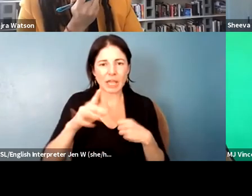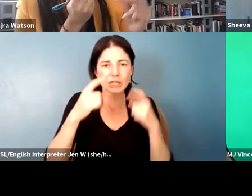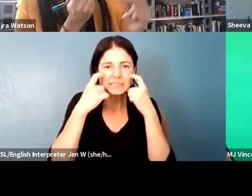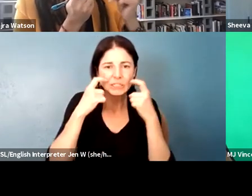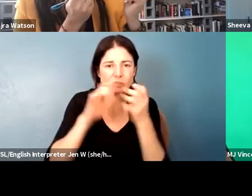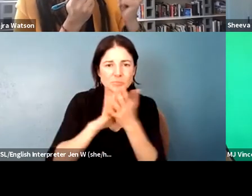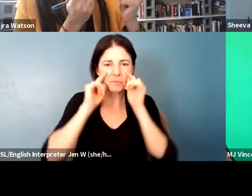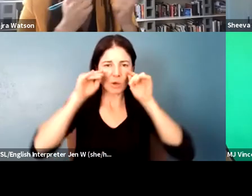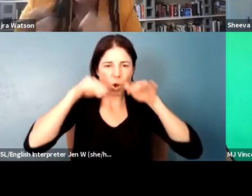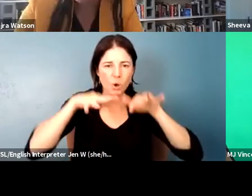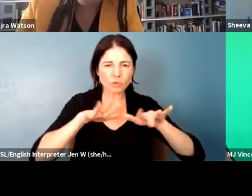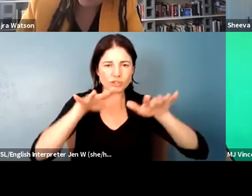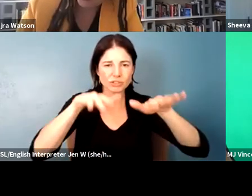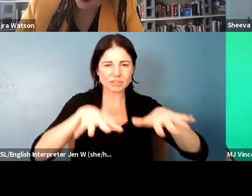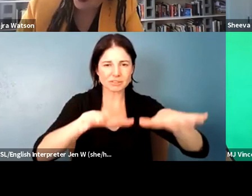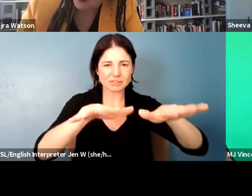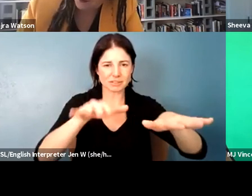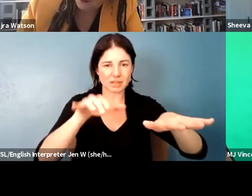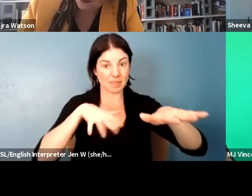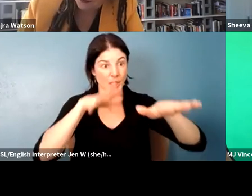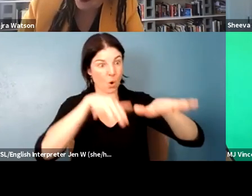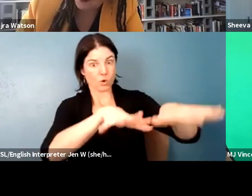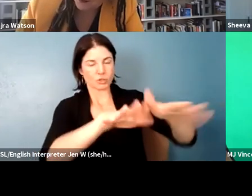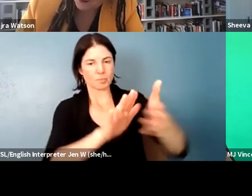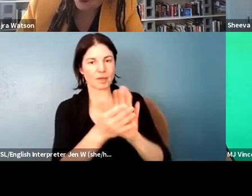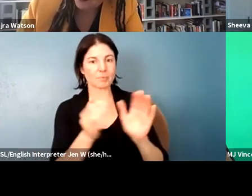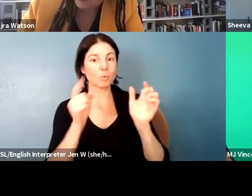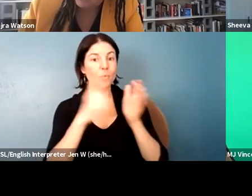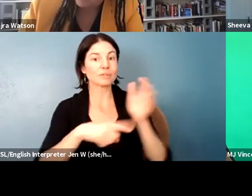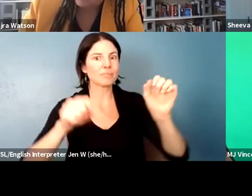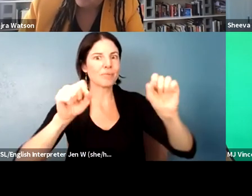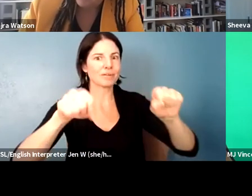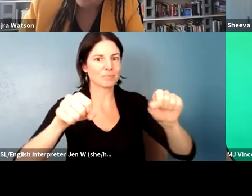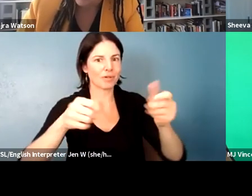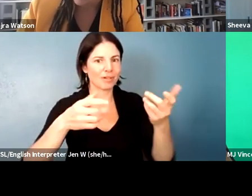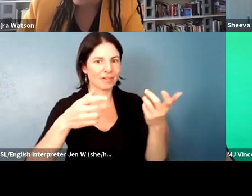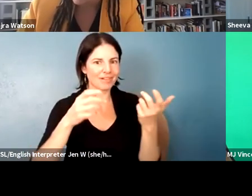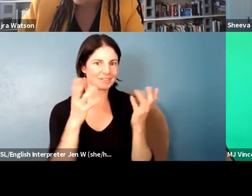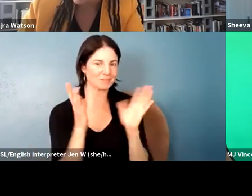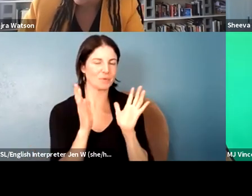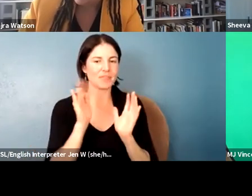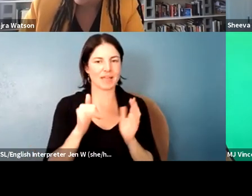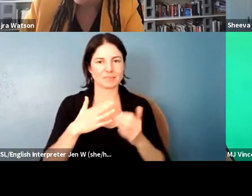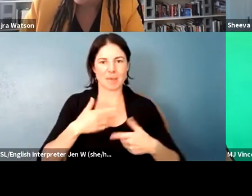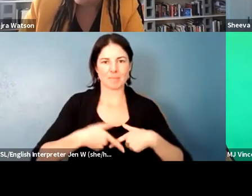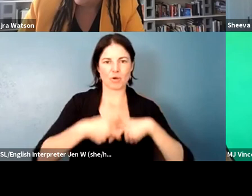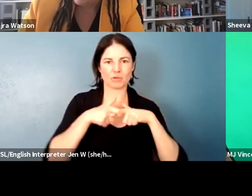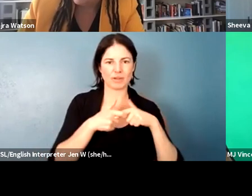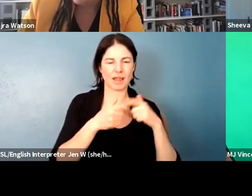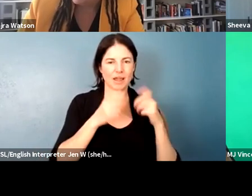grief, oceans of possibility. So that is where I am at right now. And my pause is really respecting grief.